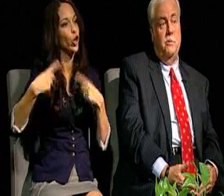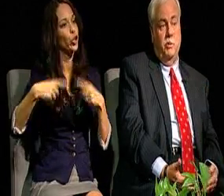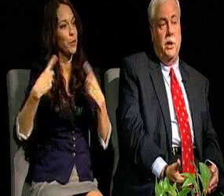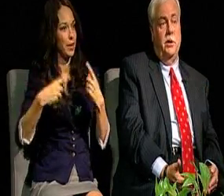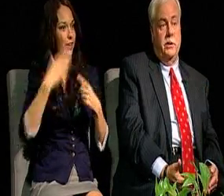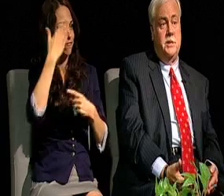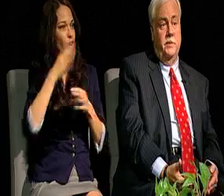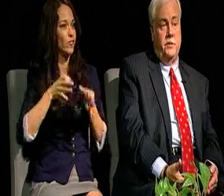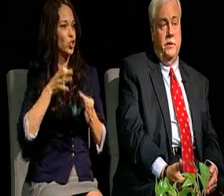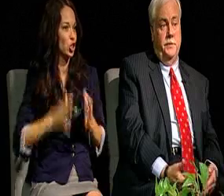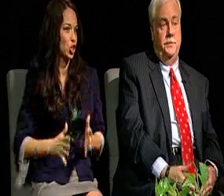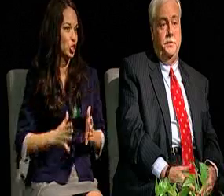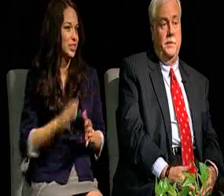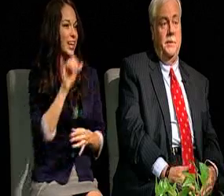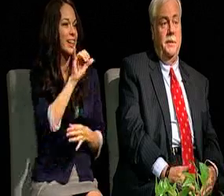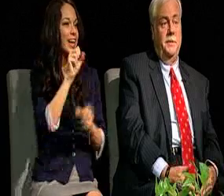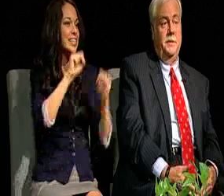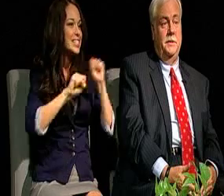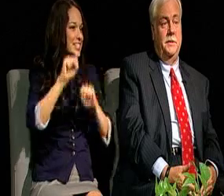but we call it Civics Fair.